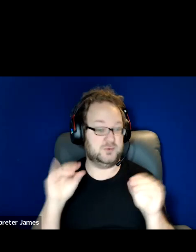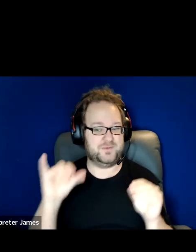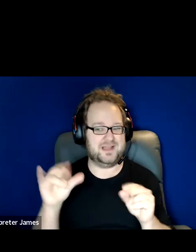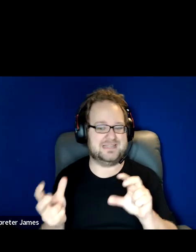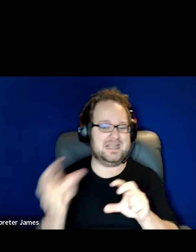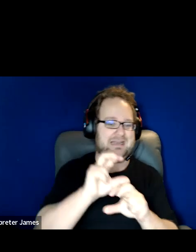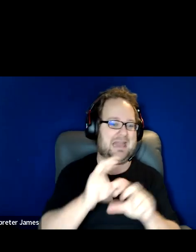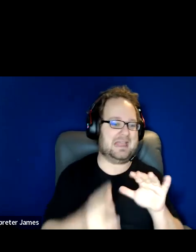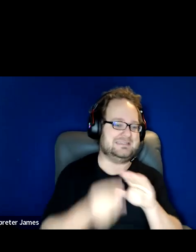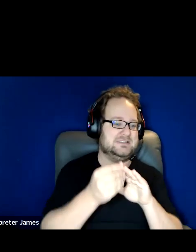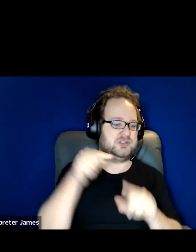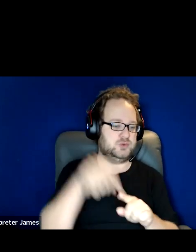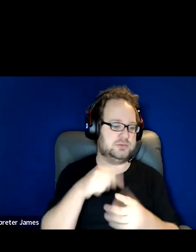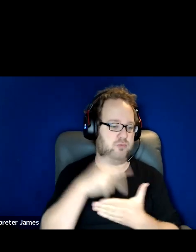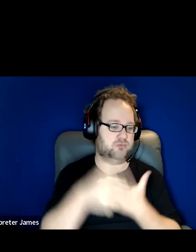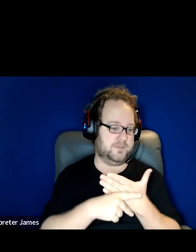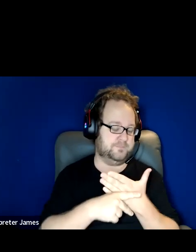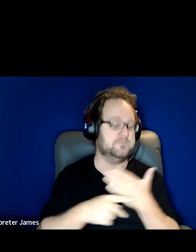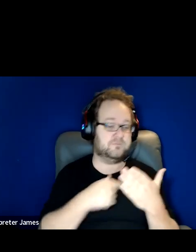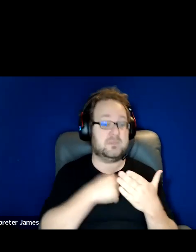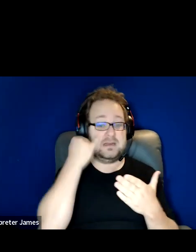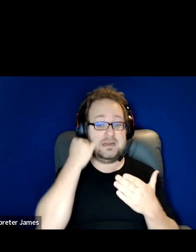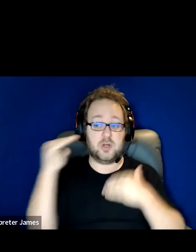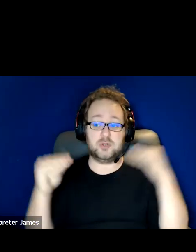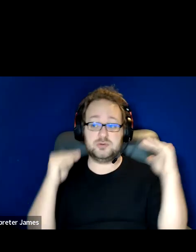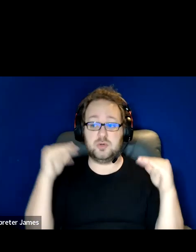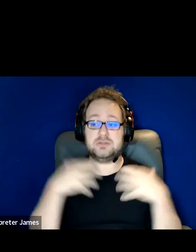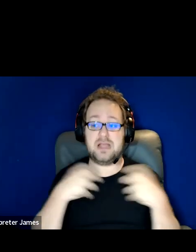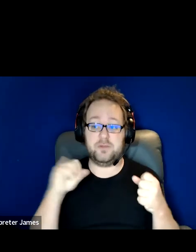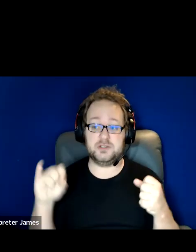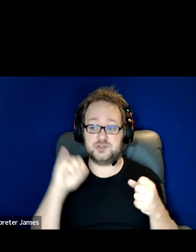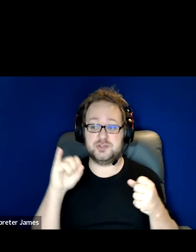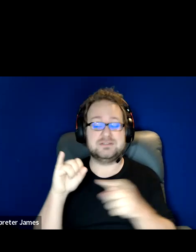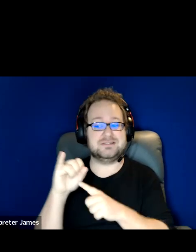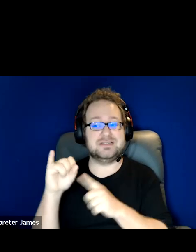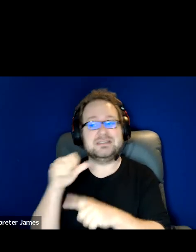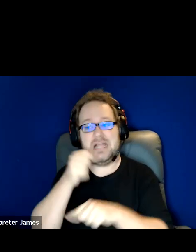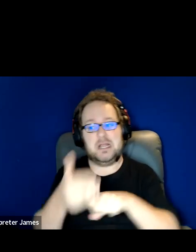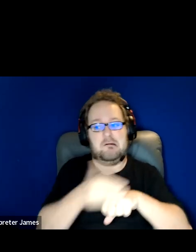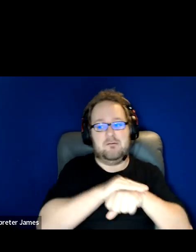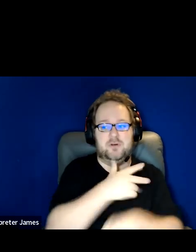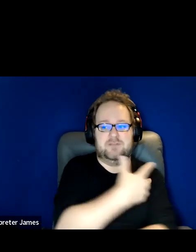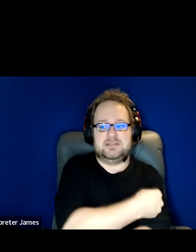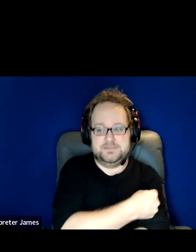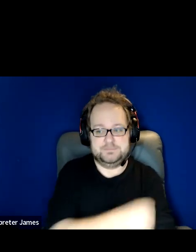As well as if you're an adult with healthcare insurance that does not cover awful your COVID 19 vaccines costs.